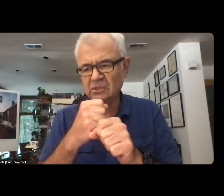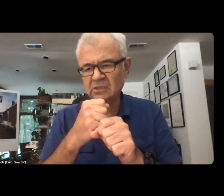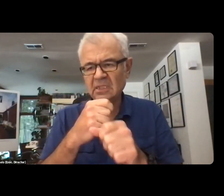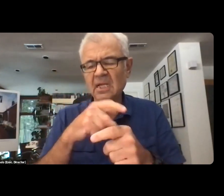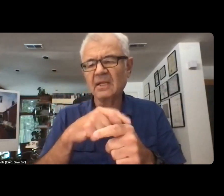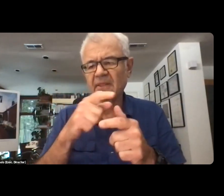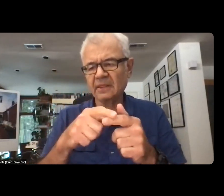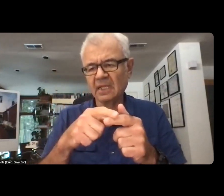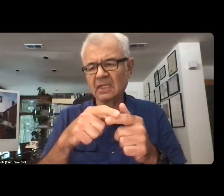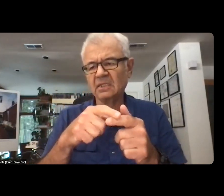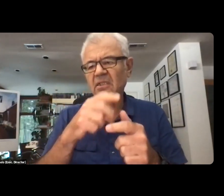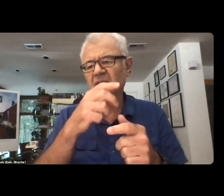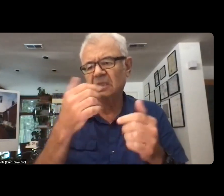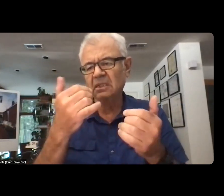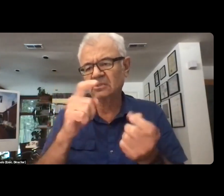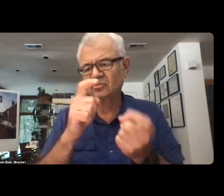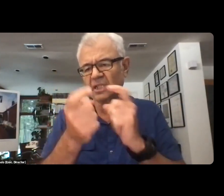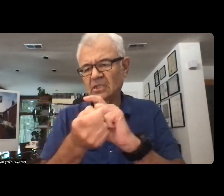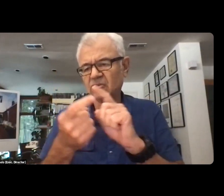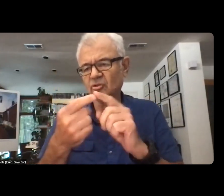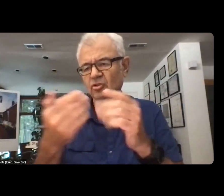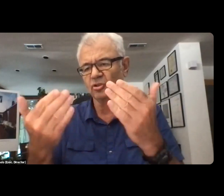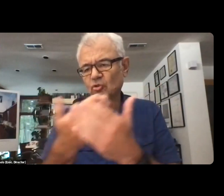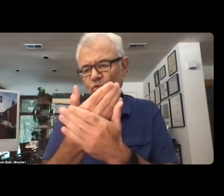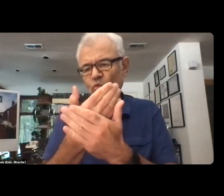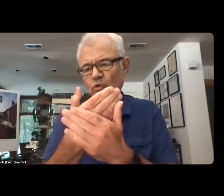She was with them in California for 3 years.